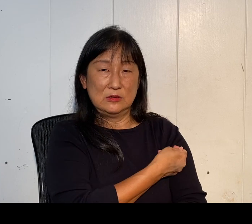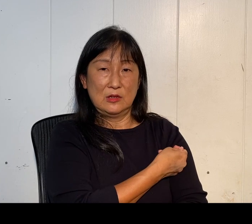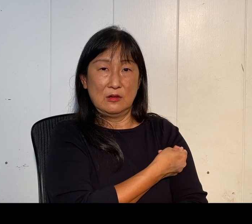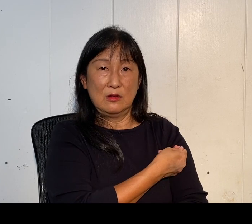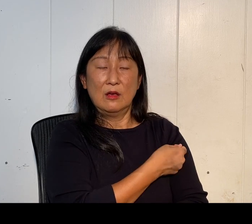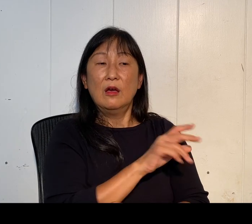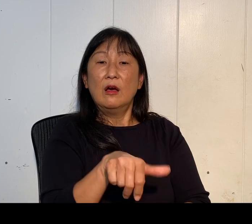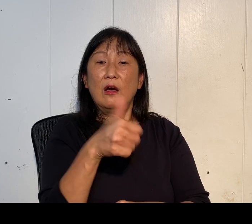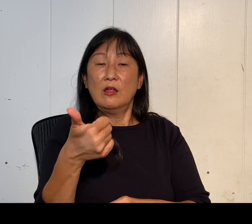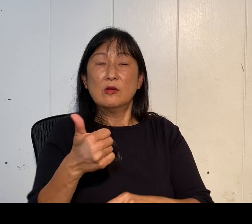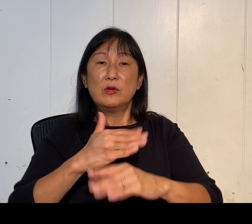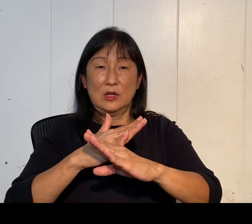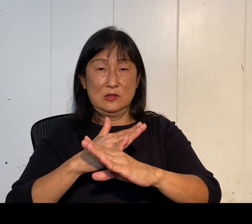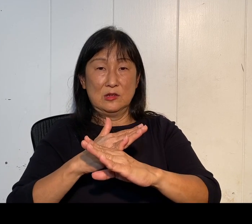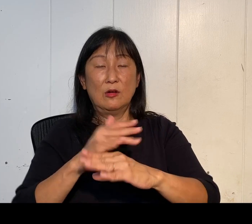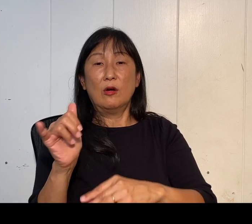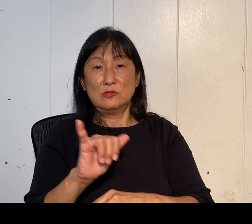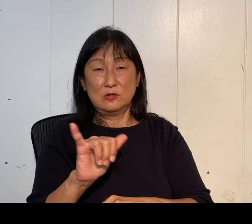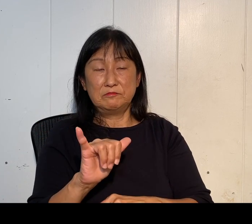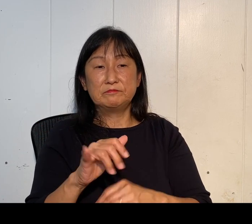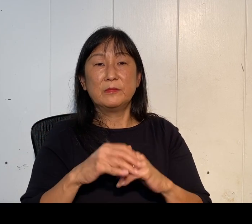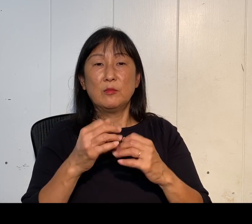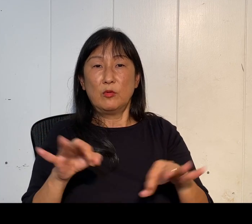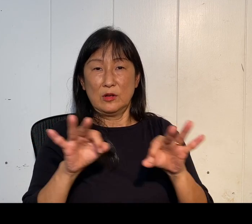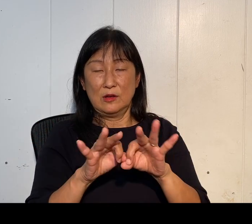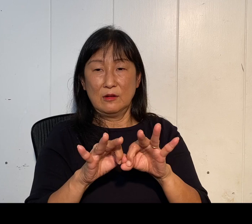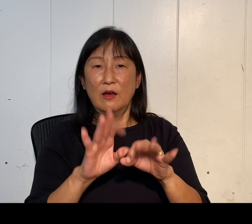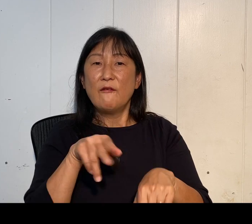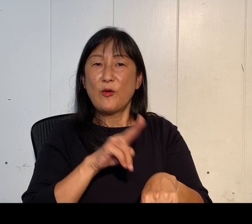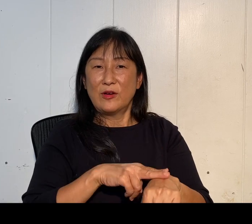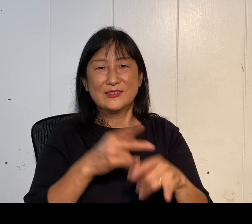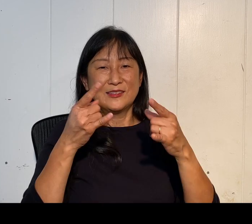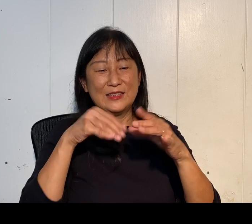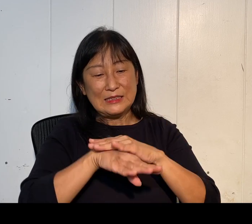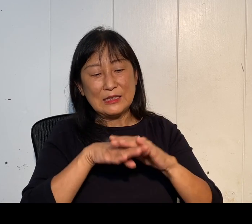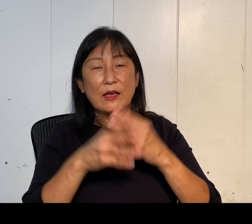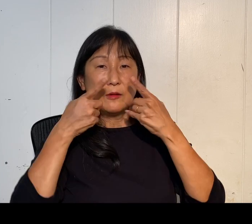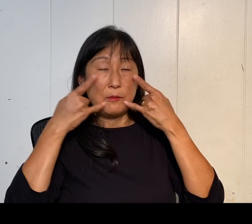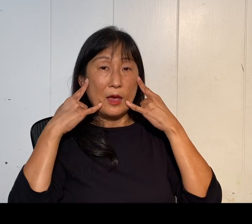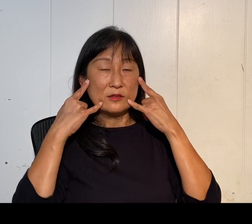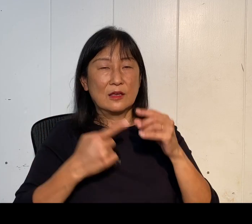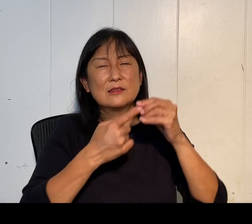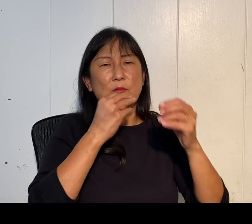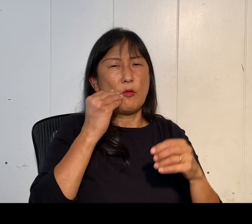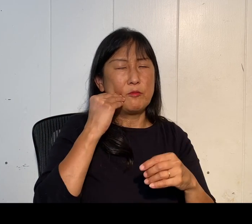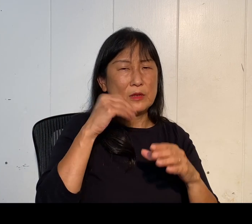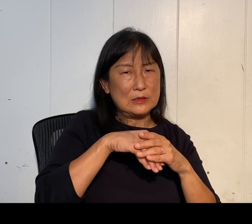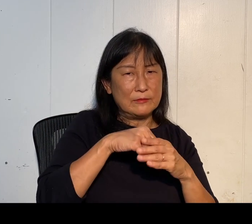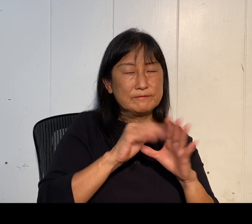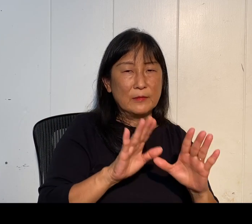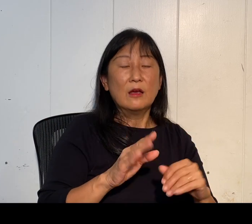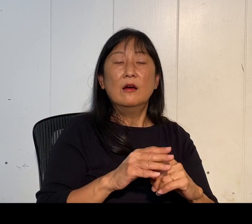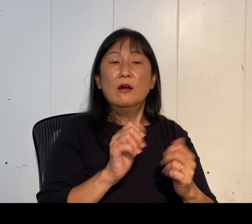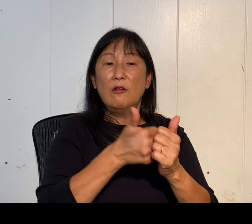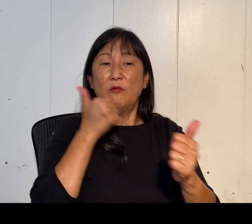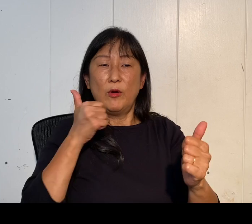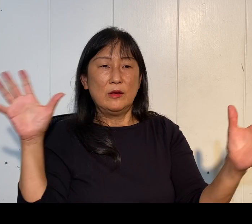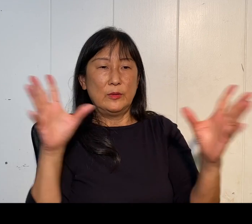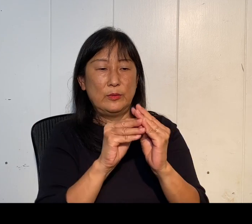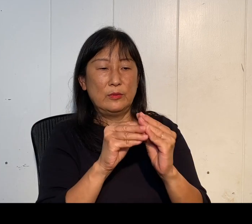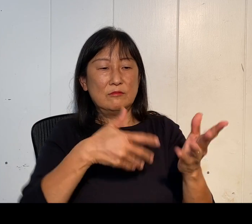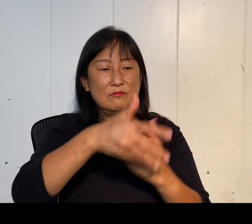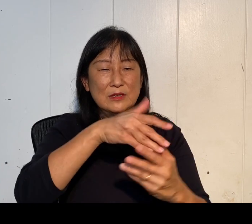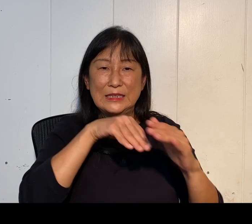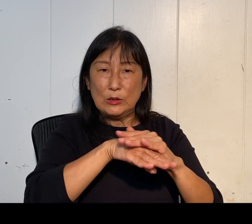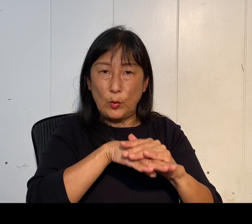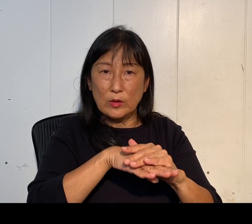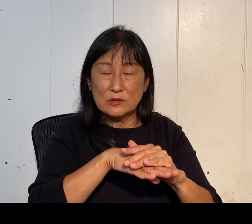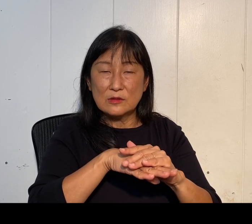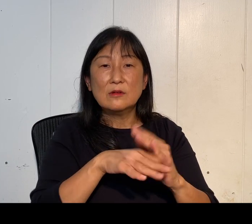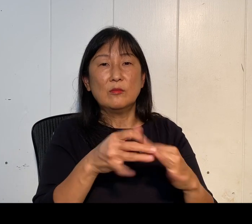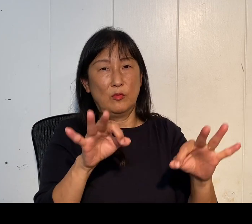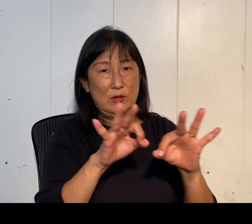There are additional layers of protection we should all continue to use. Of course, wearing a mask indoors, except at home, and avoiding large gatherings, especially indoors, are important